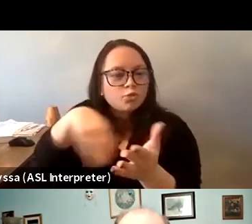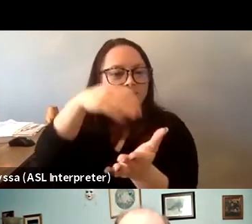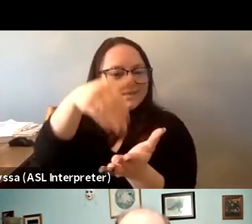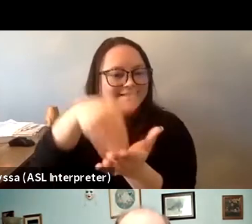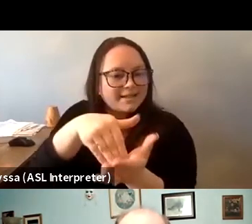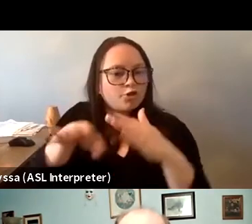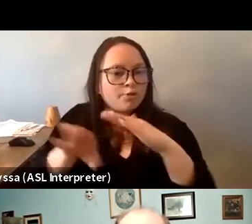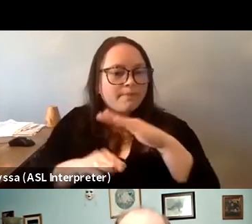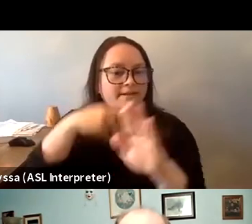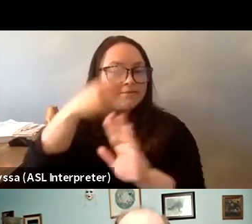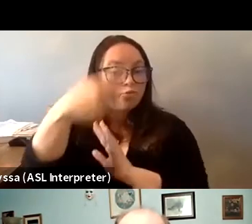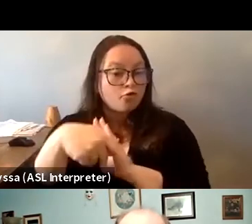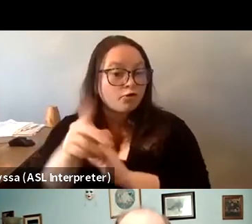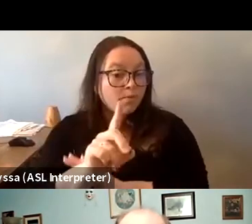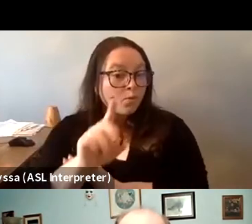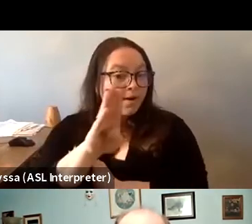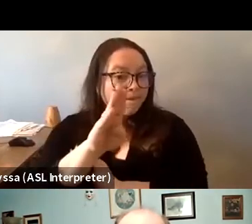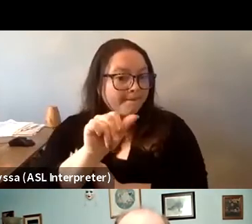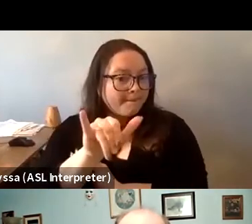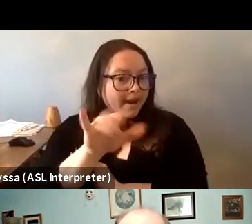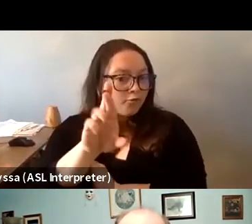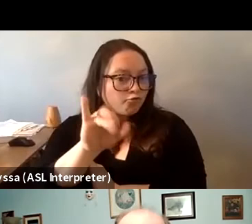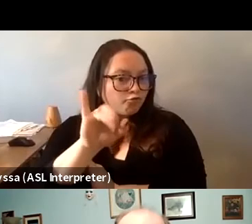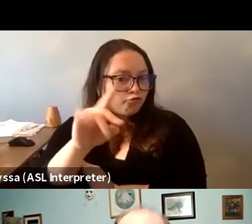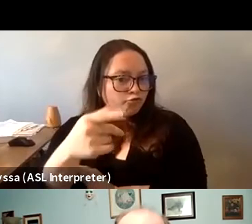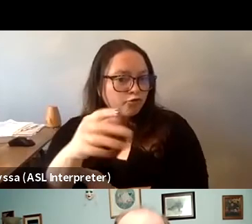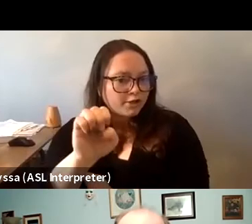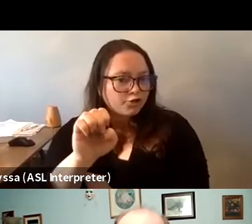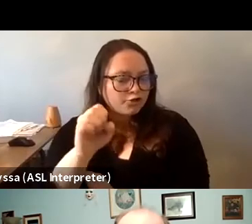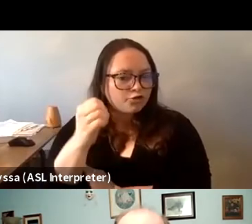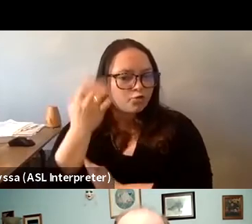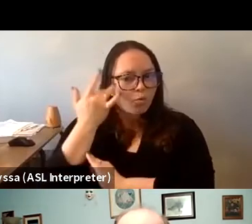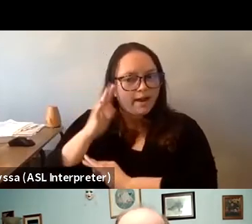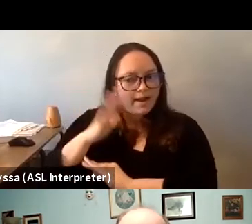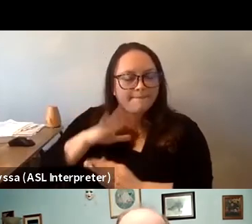in Bay Ridge for her to go through a series of tests and